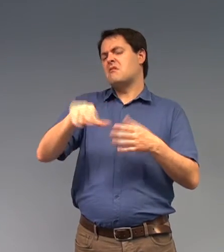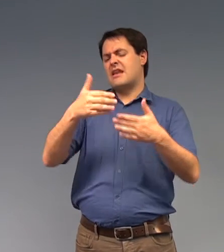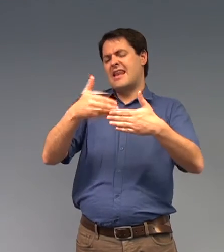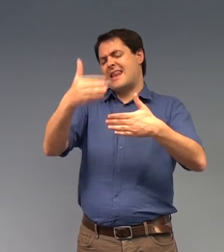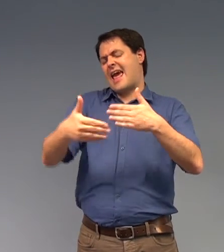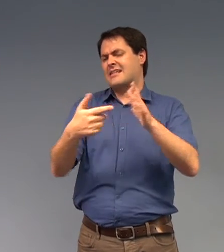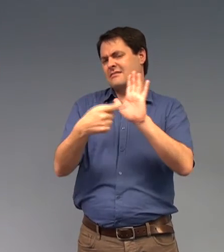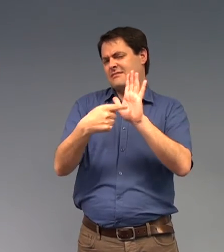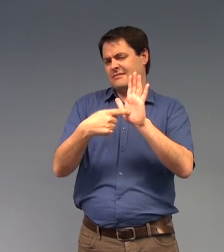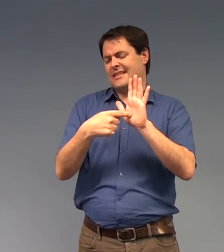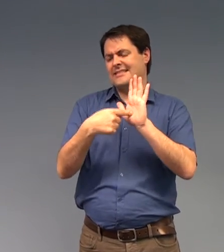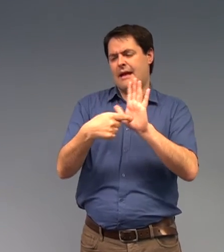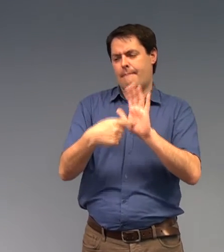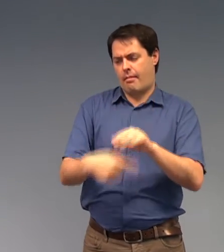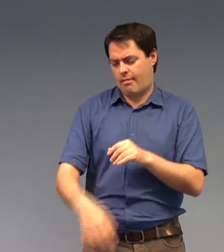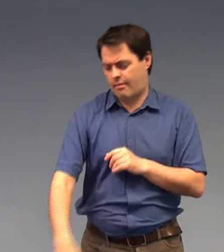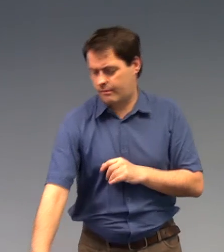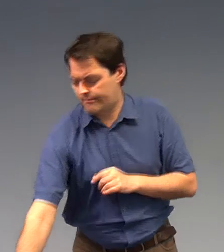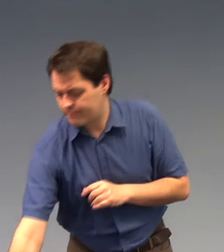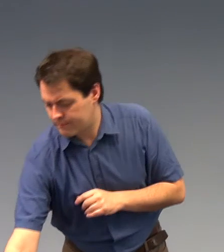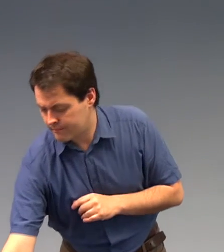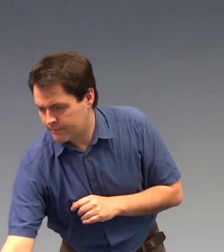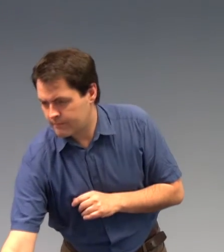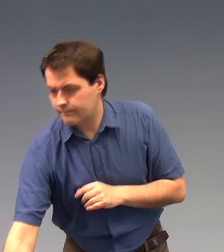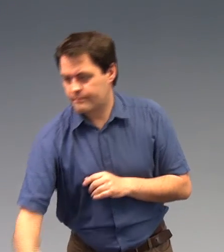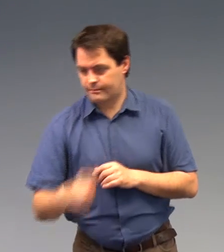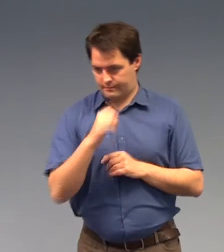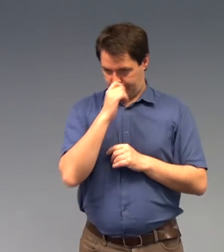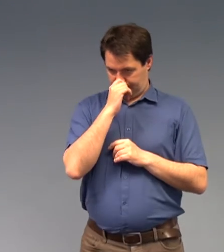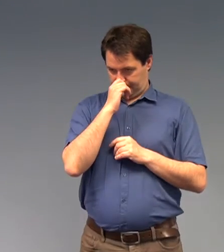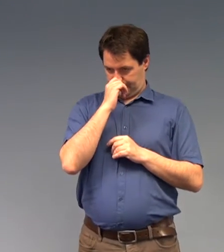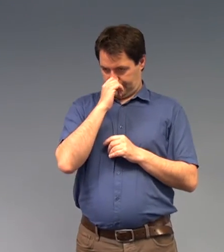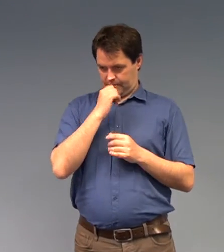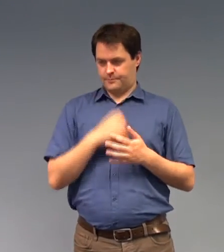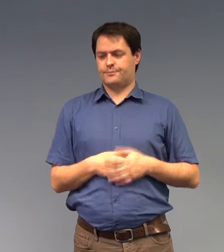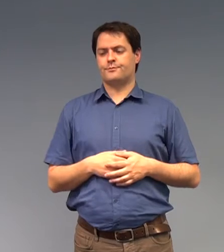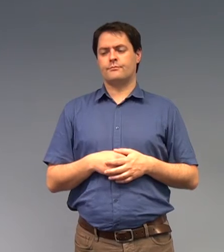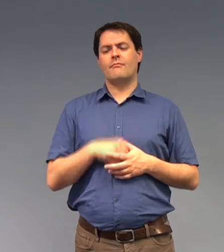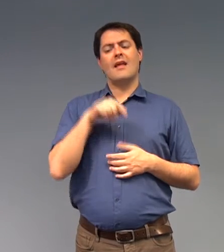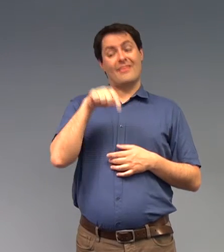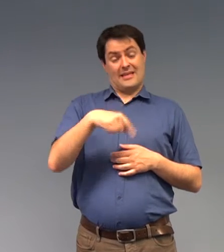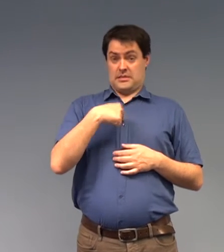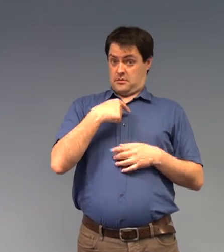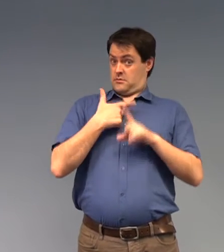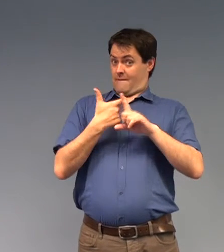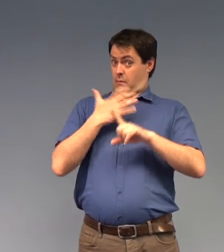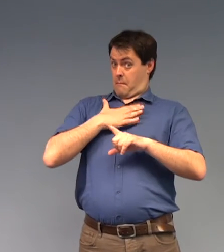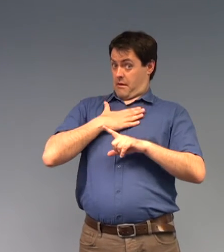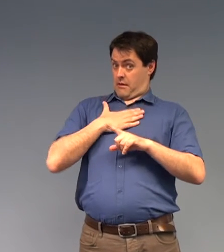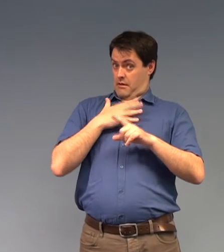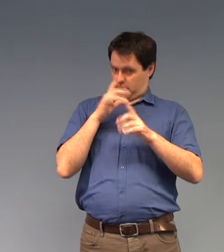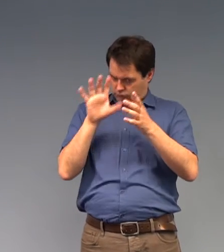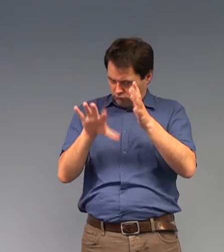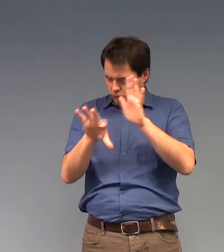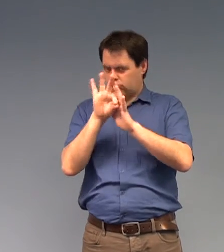rather than something that was required by the language. Moving on to the next example.